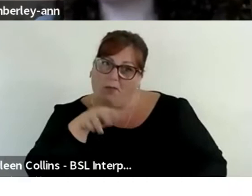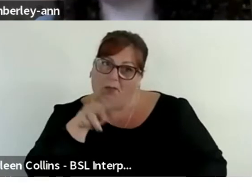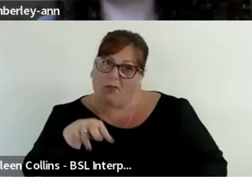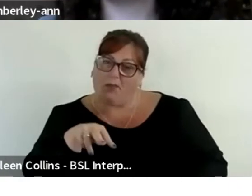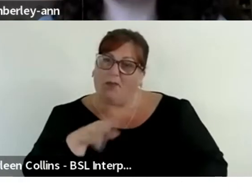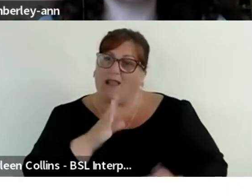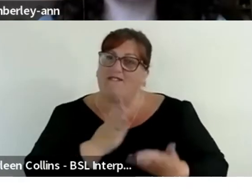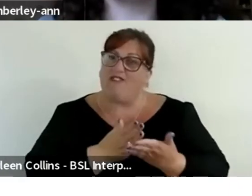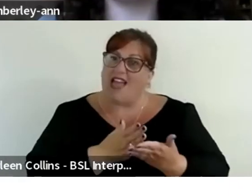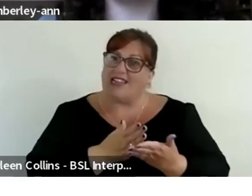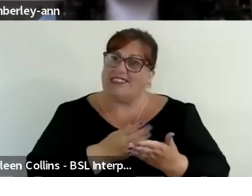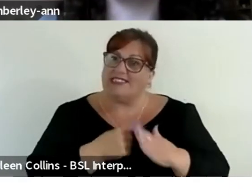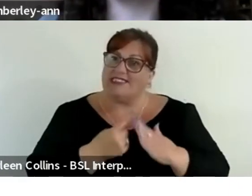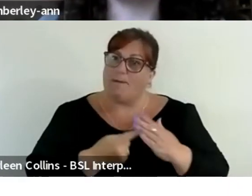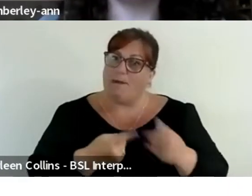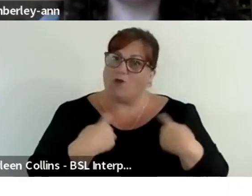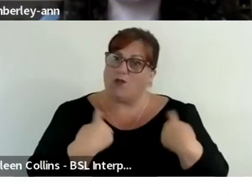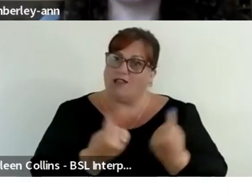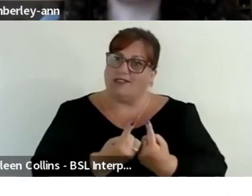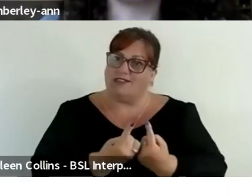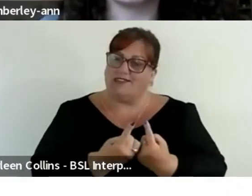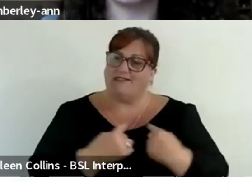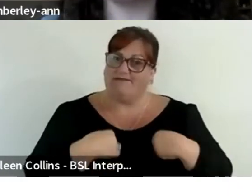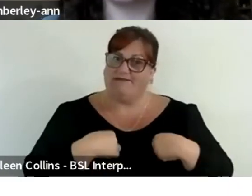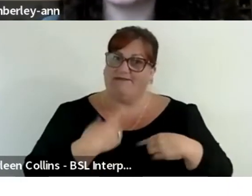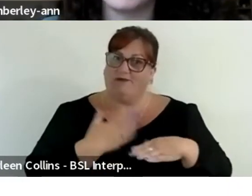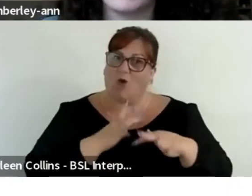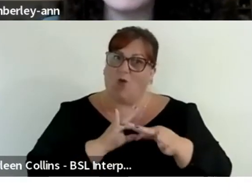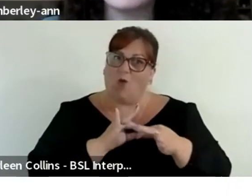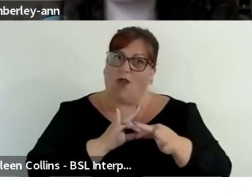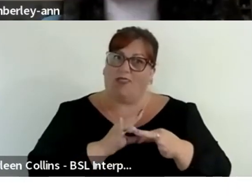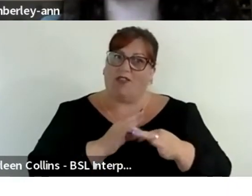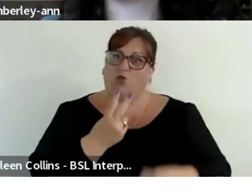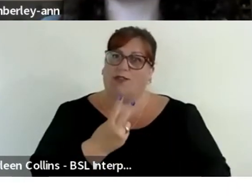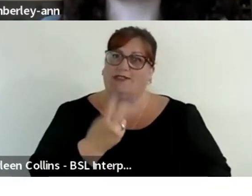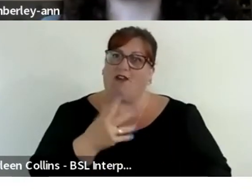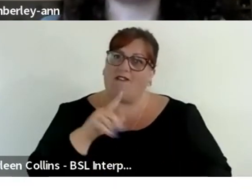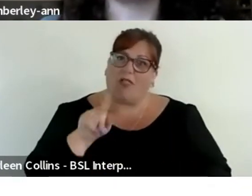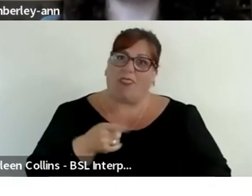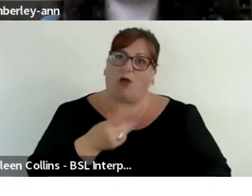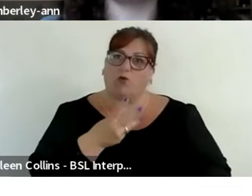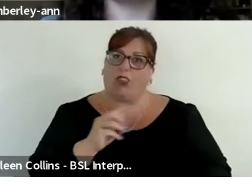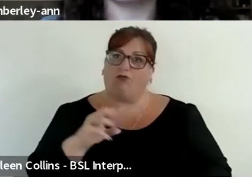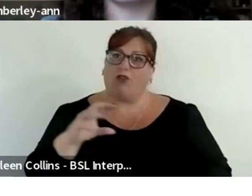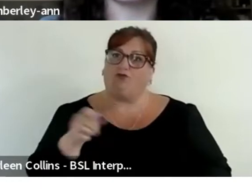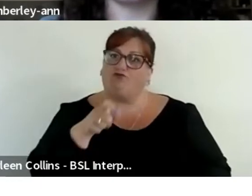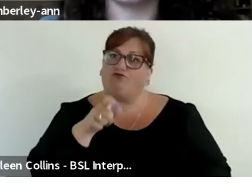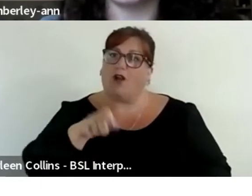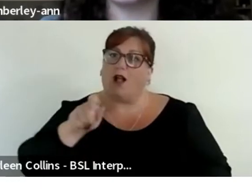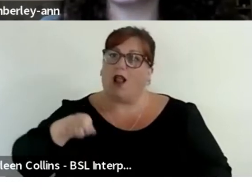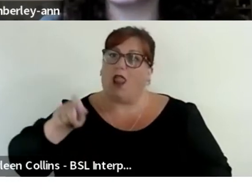We work with over 25,300 clients to help them create the value they are looking for.